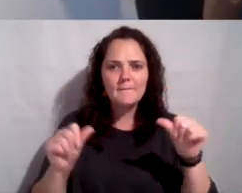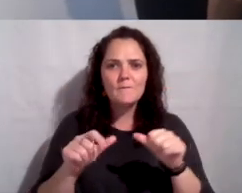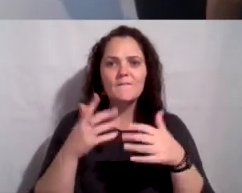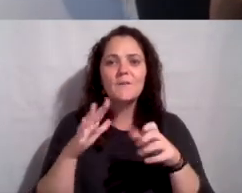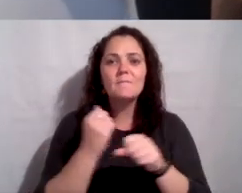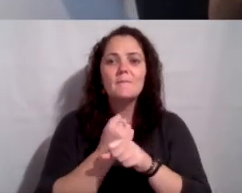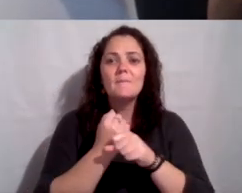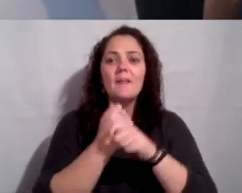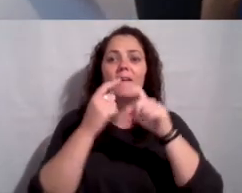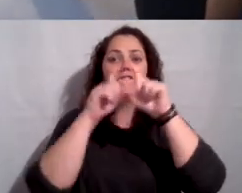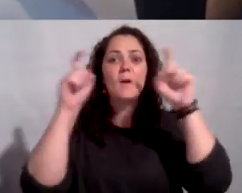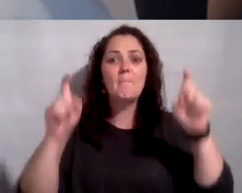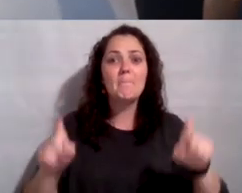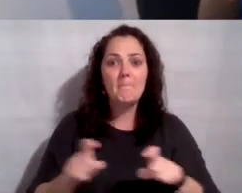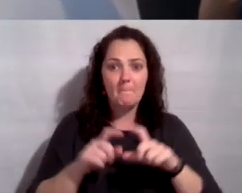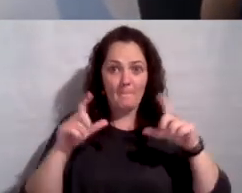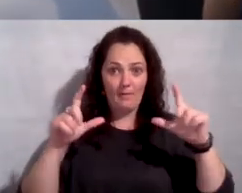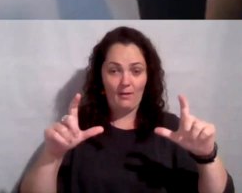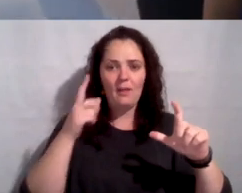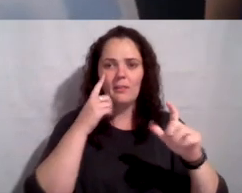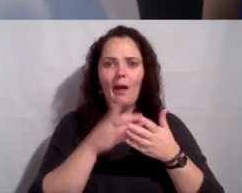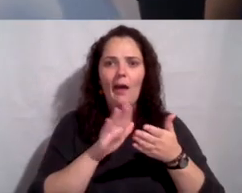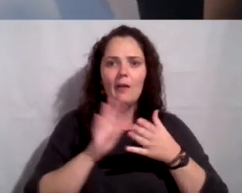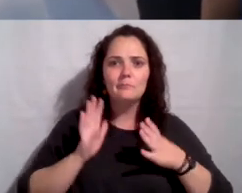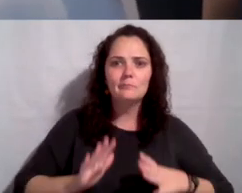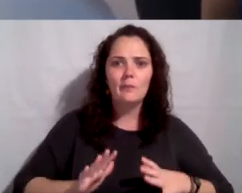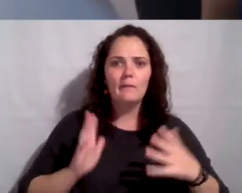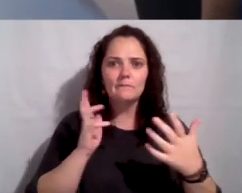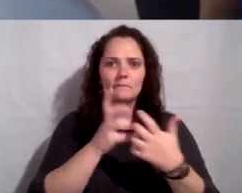If you laid that out ahead of time, think about how that body is fitting